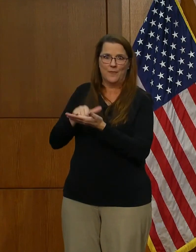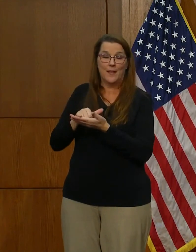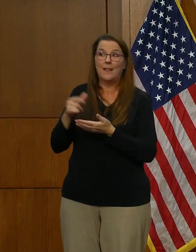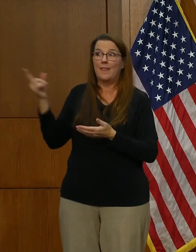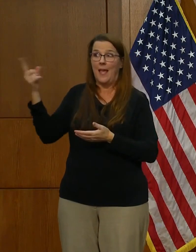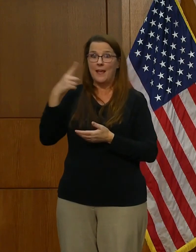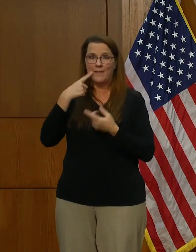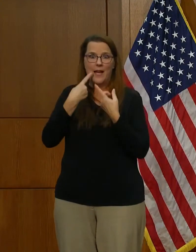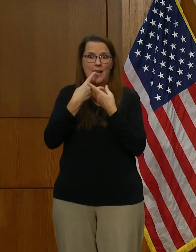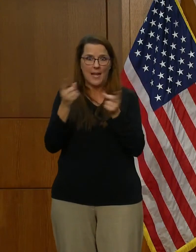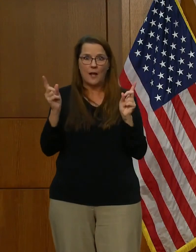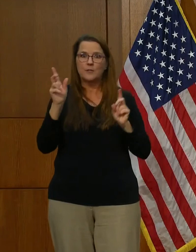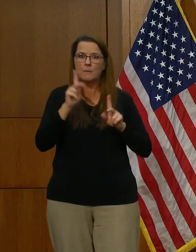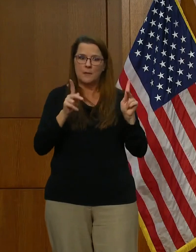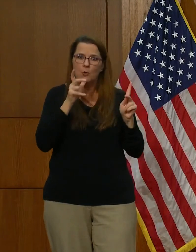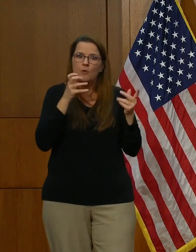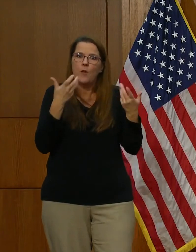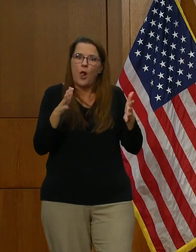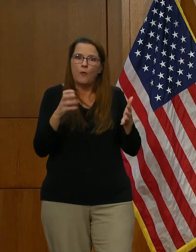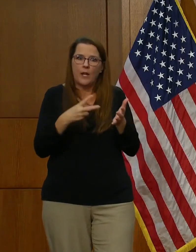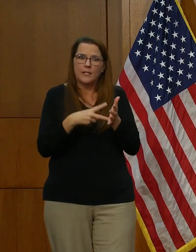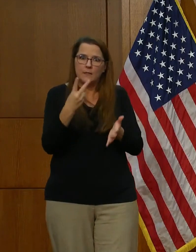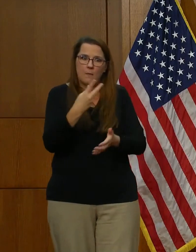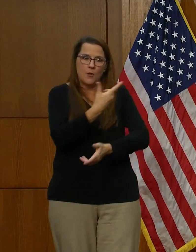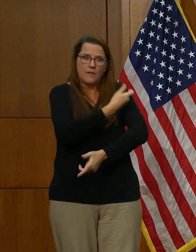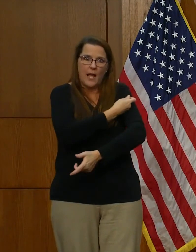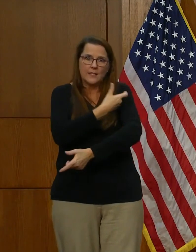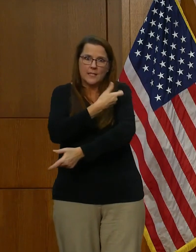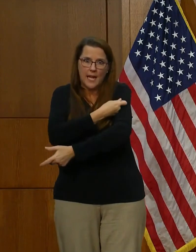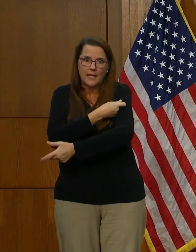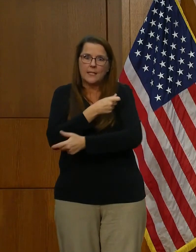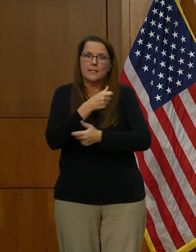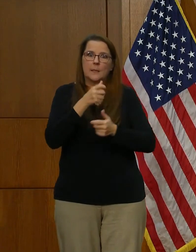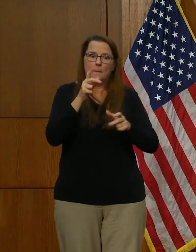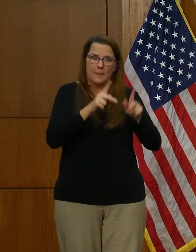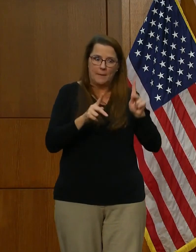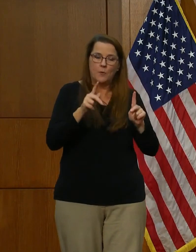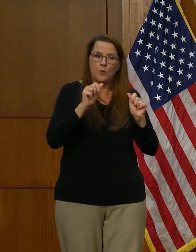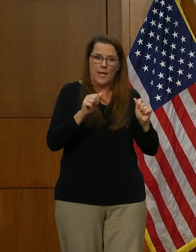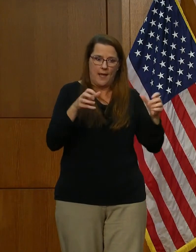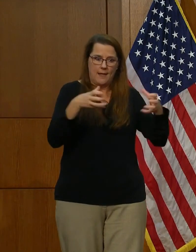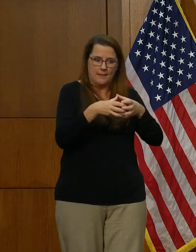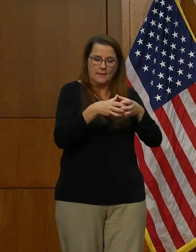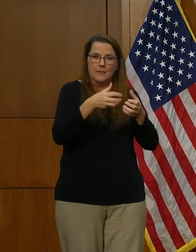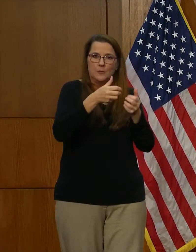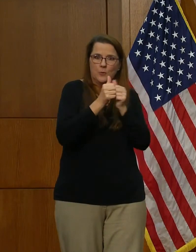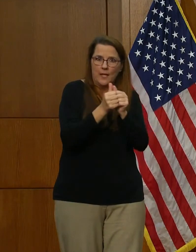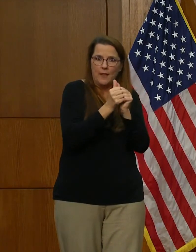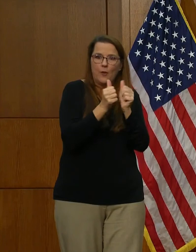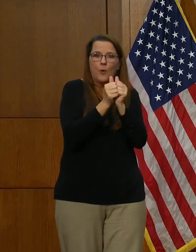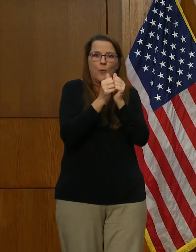AFFIRM THAT SAYING THAT PEOPLE WHO ARE FULLY VACCINATED CAN SAFELY SPEND TIME INSIDE WITH